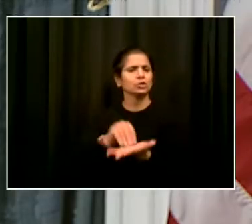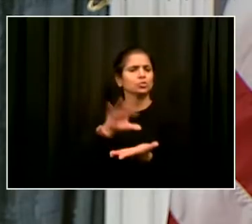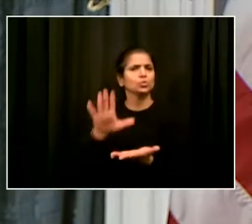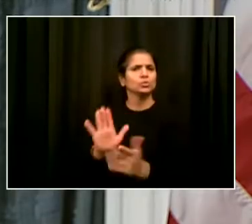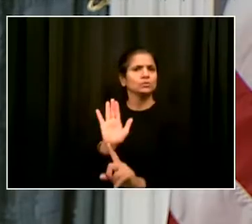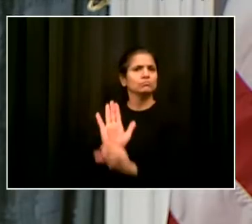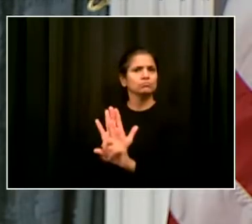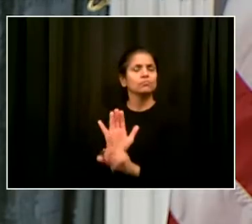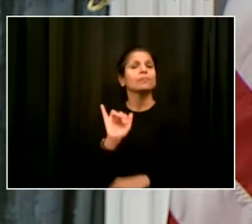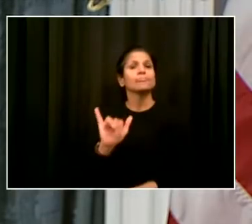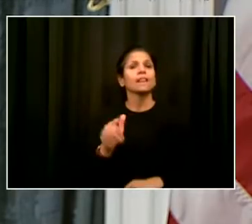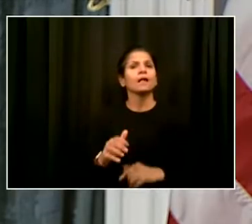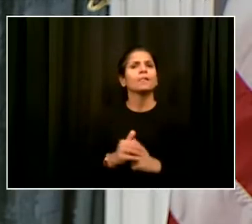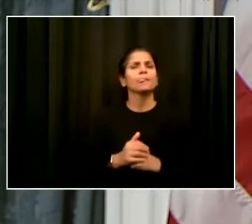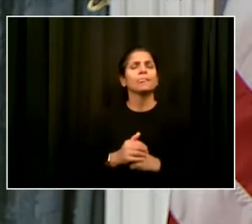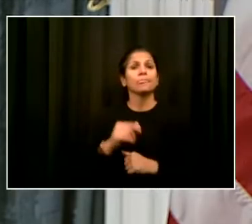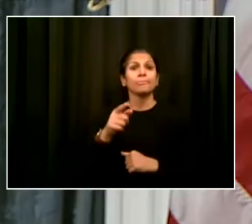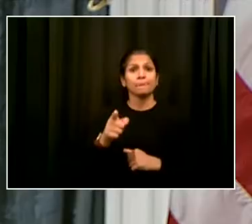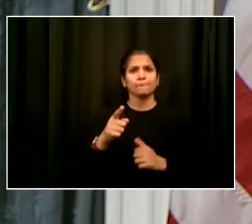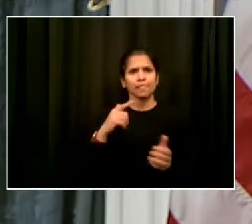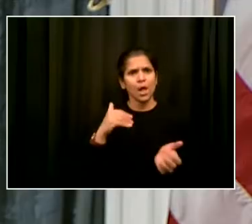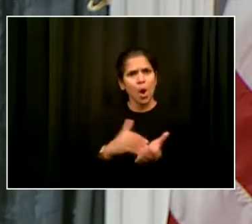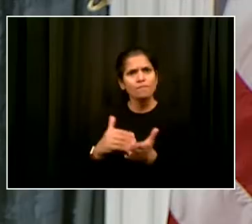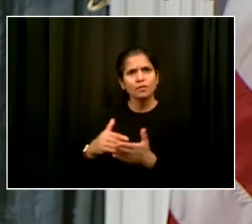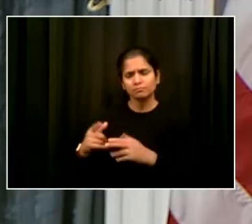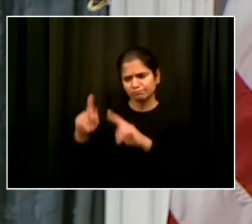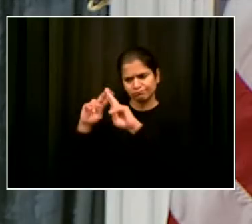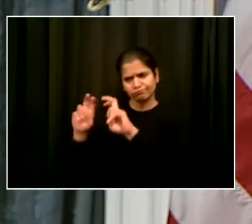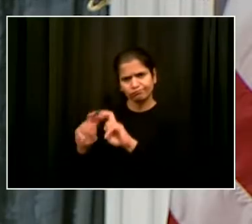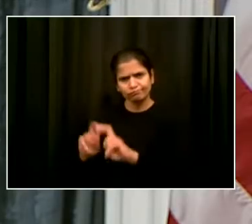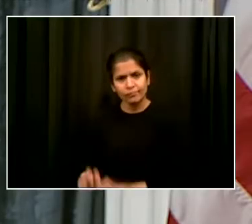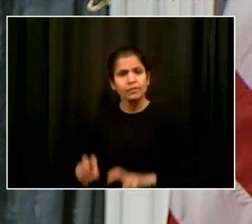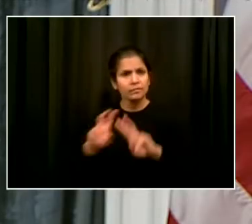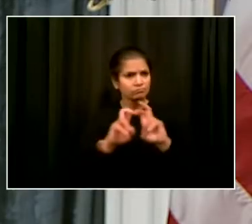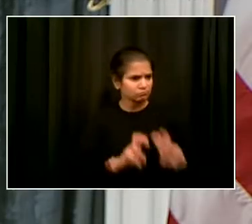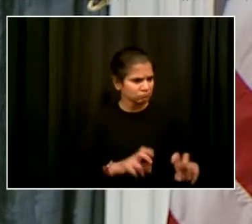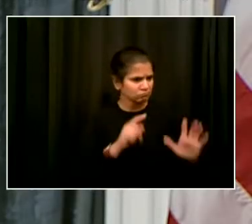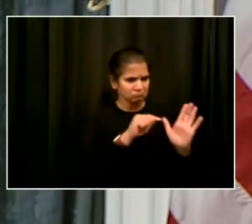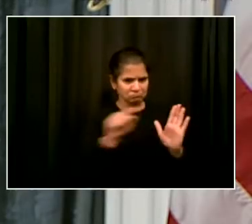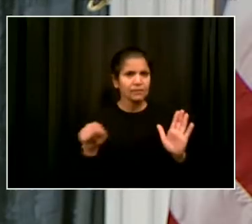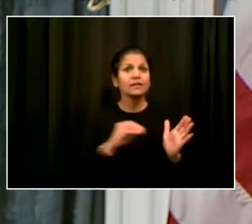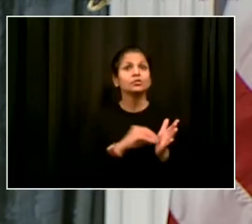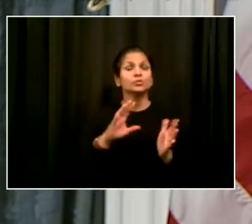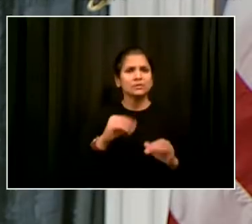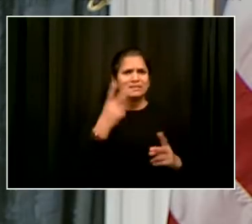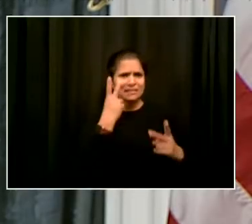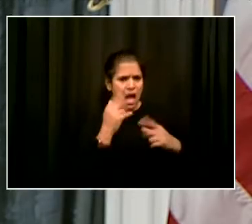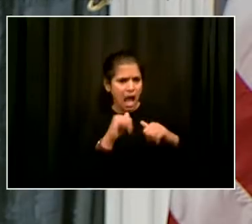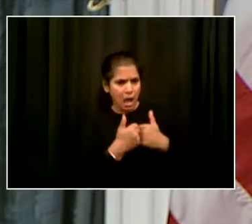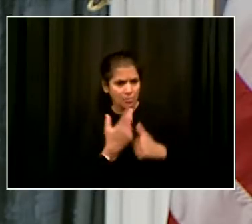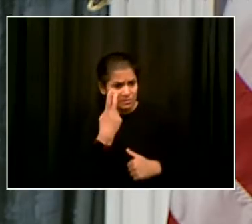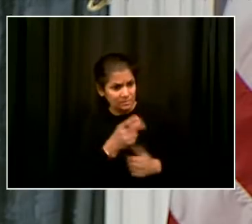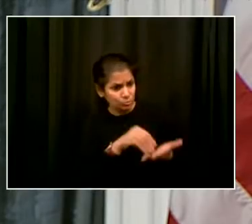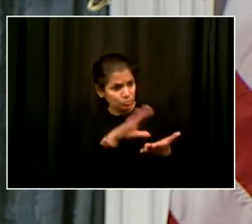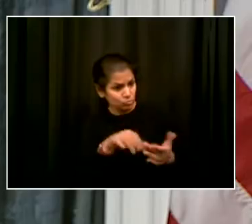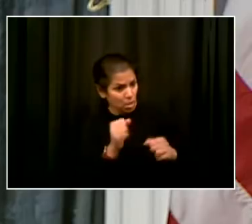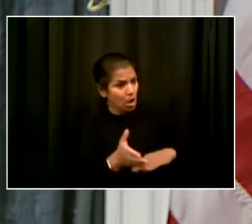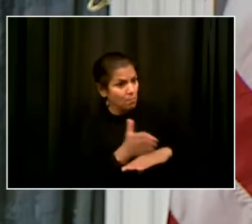THAT MEANS EXACTLY WHAT IT SAYS. WE WANT TO TAKE A SNAPSHOT AT A REGULAR POINT SO THAT THE